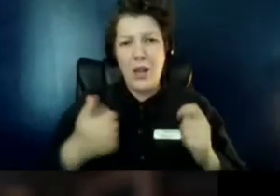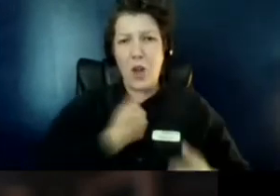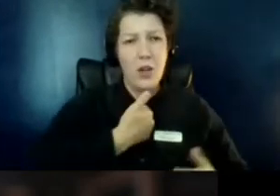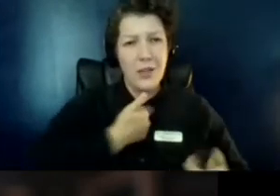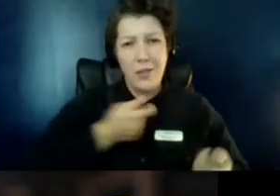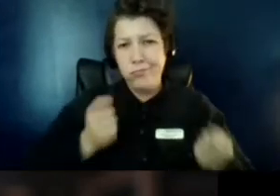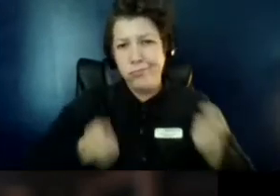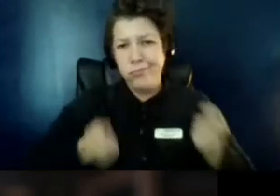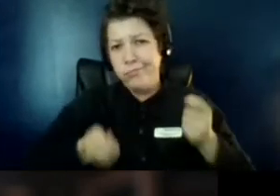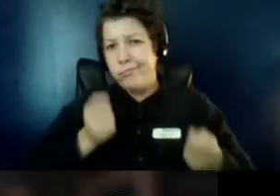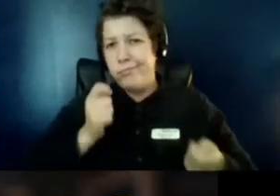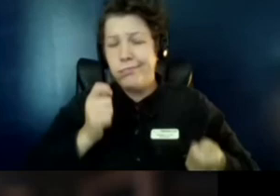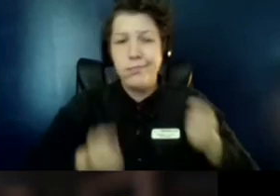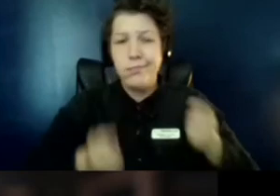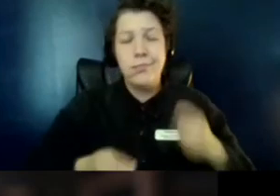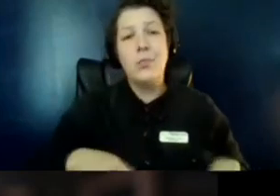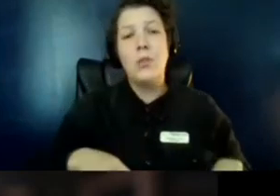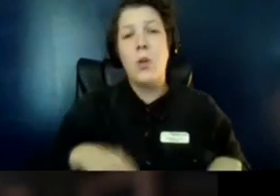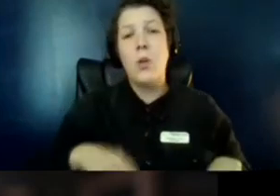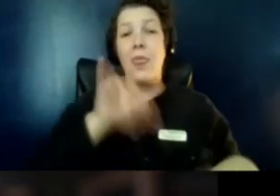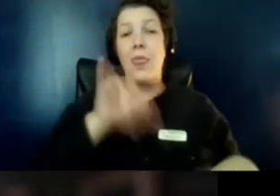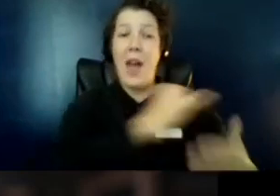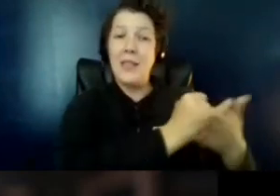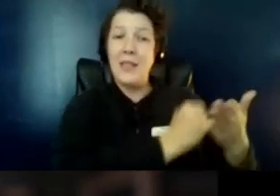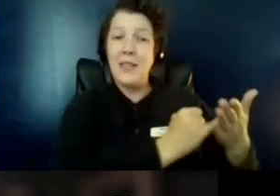and accommodation and be more universal in the design process.